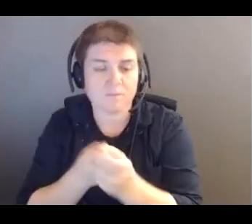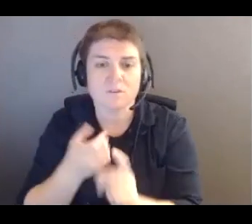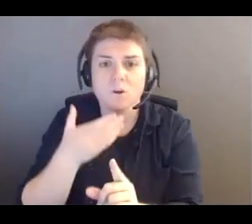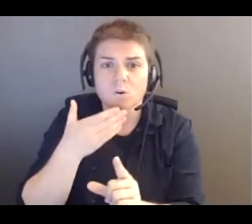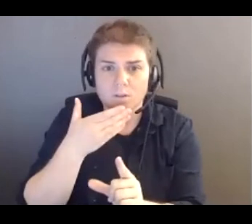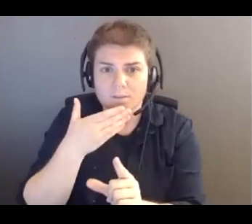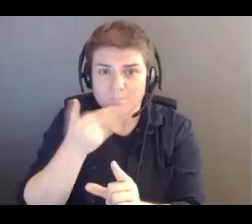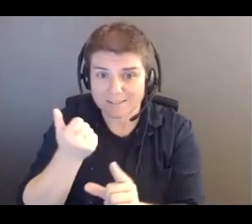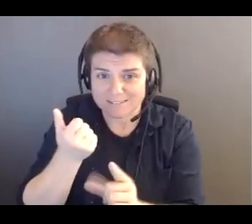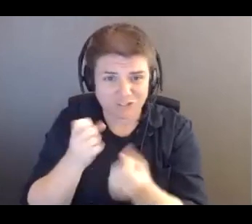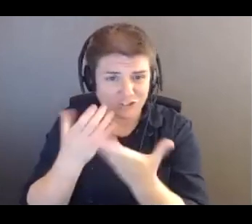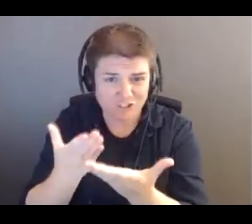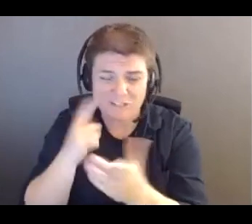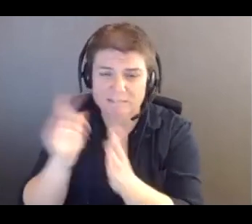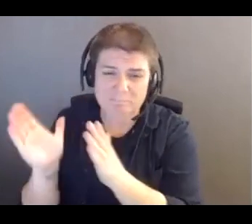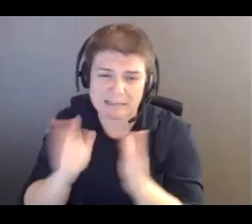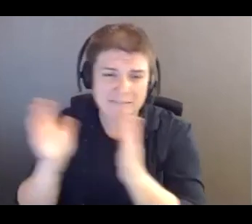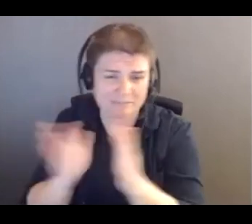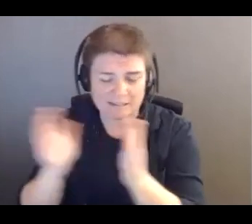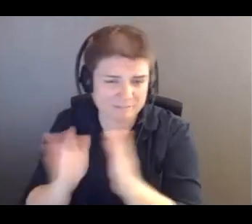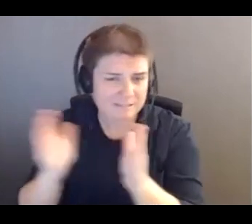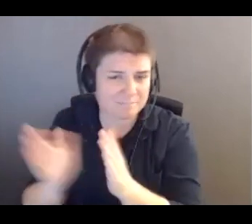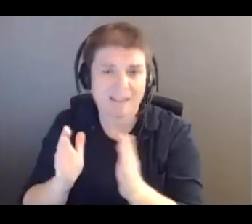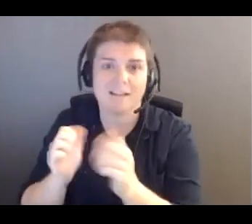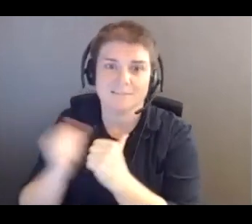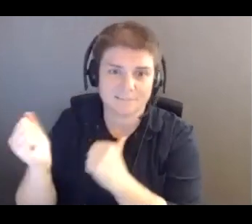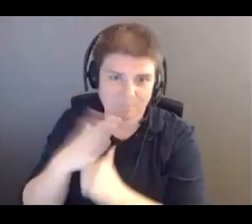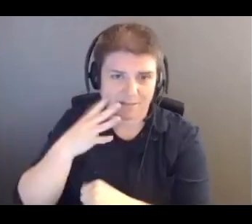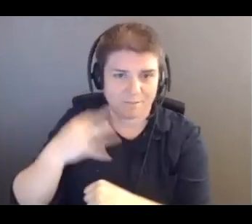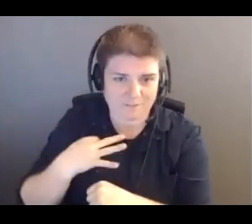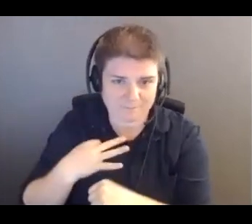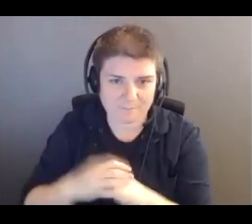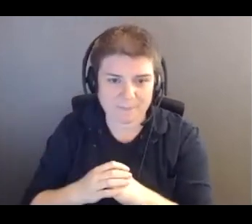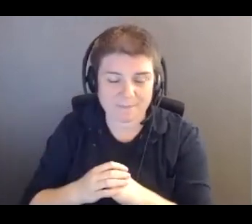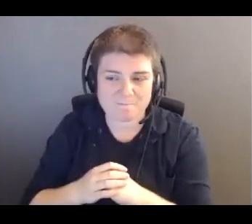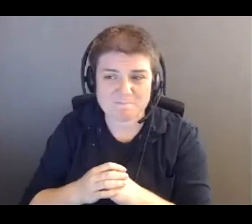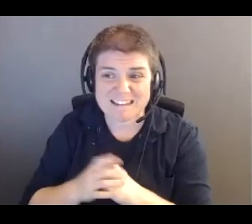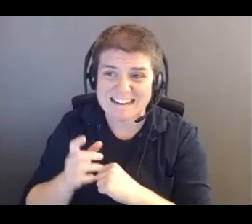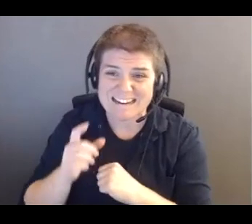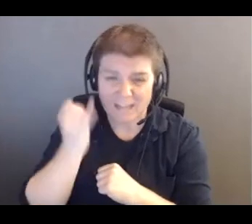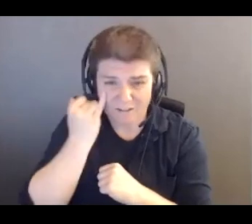for. It is not necessarily helpful to ask for more than what you need and hope to get